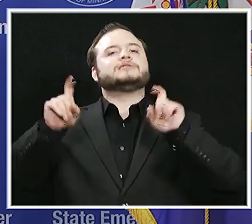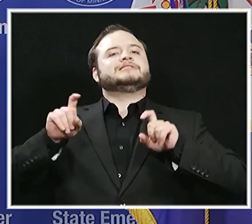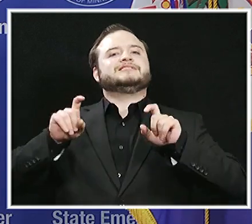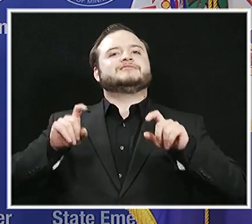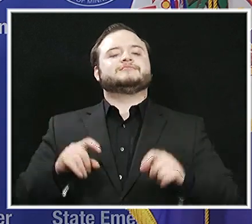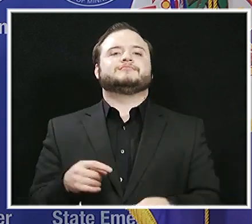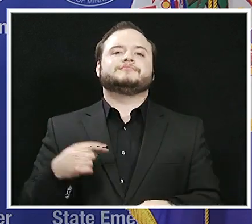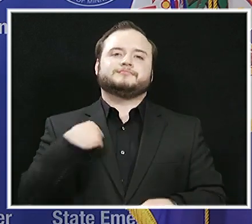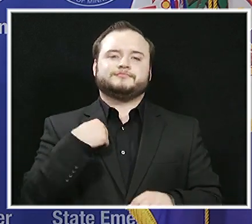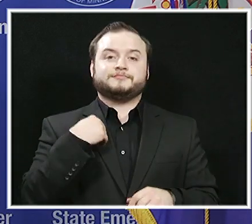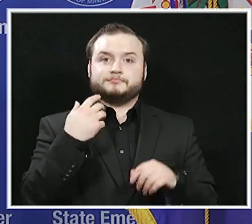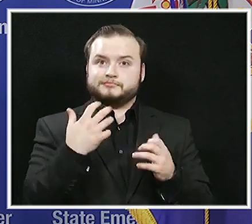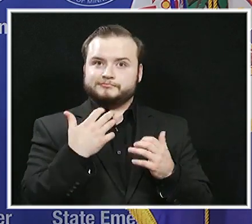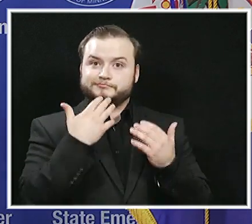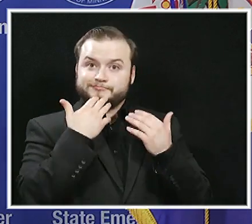strategy that allows us to test every Minnesotan.